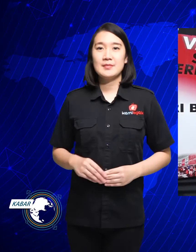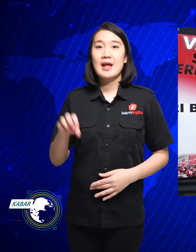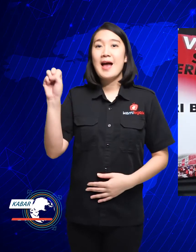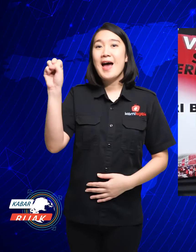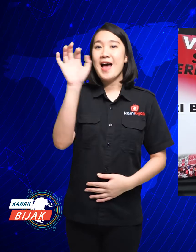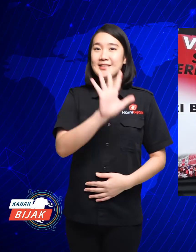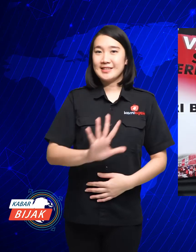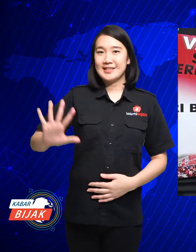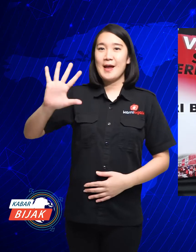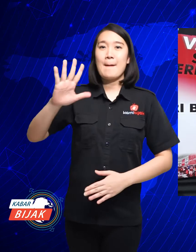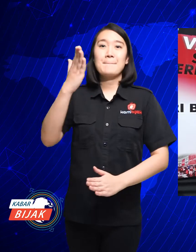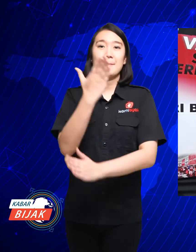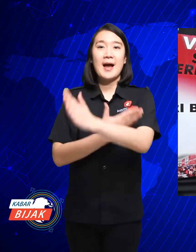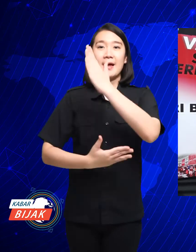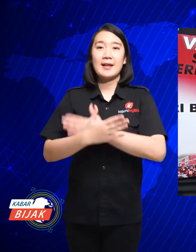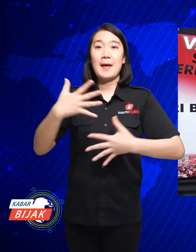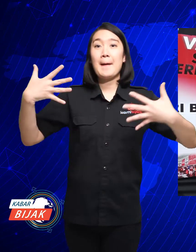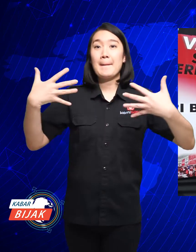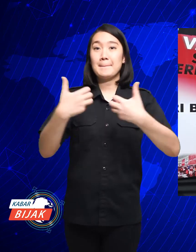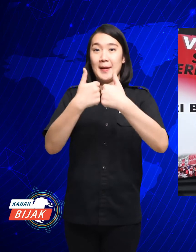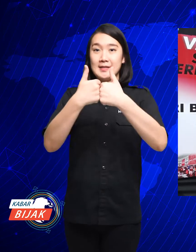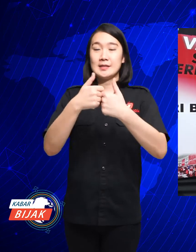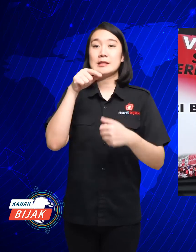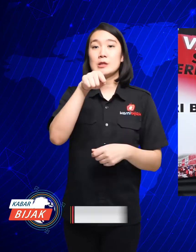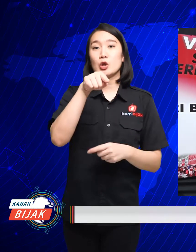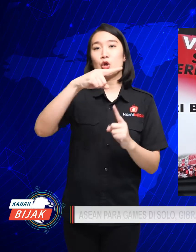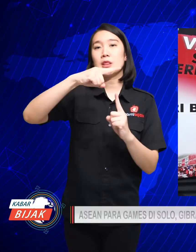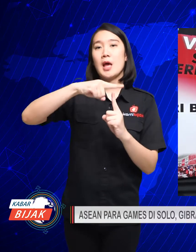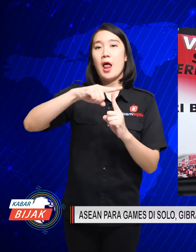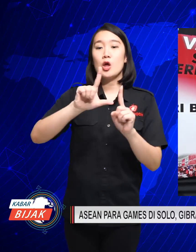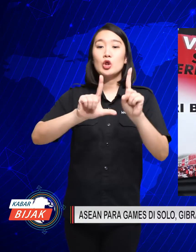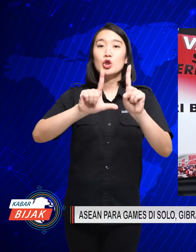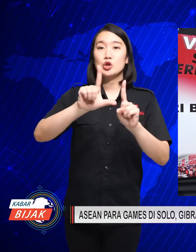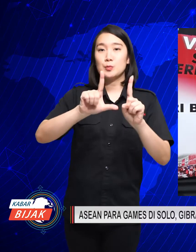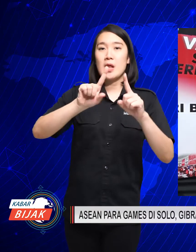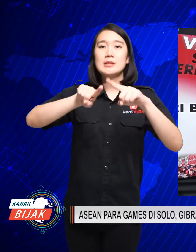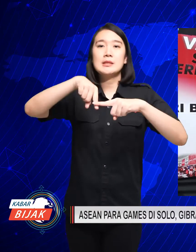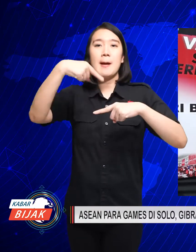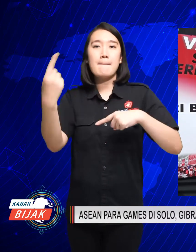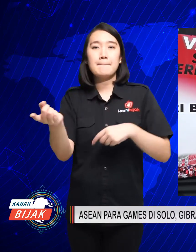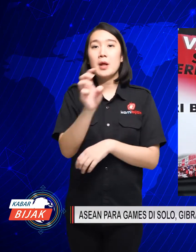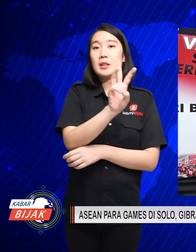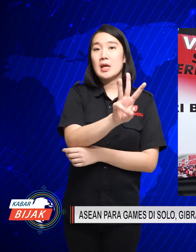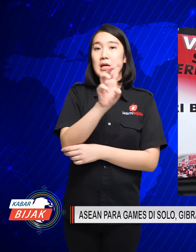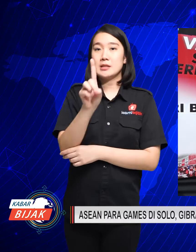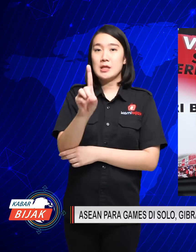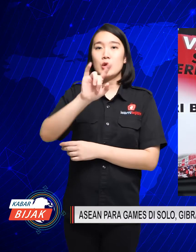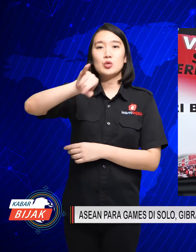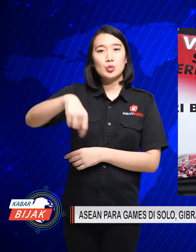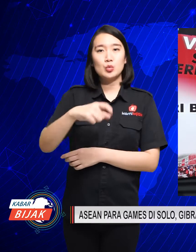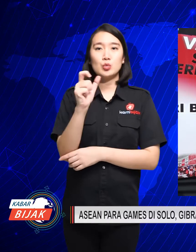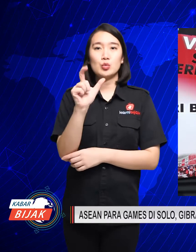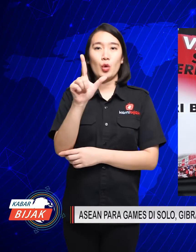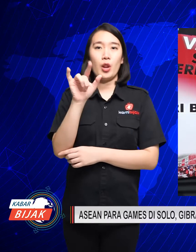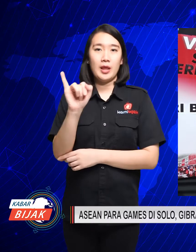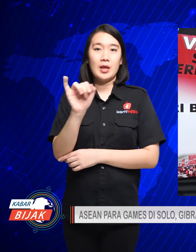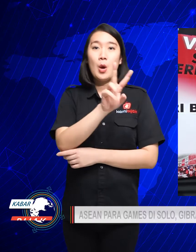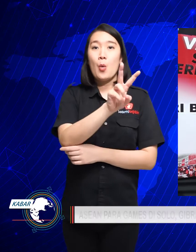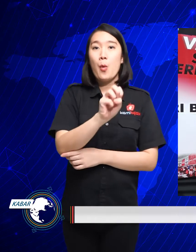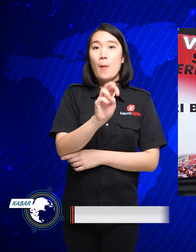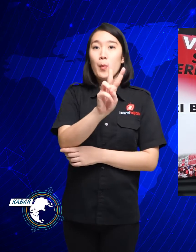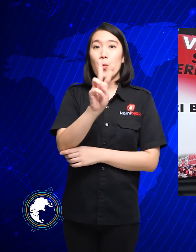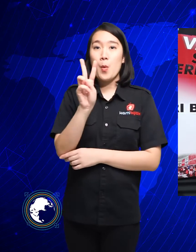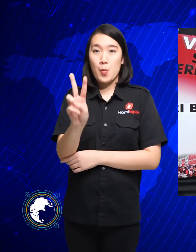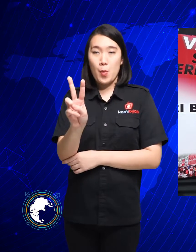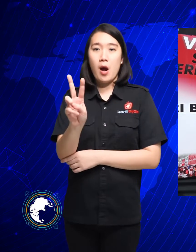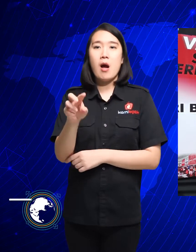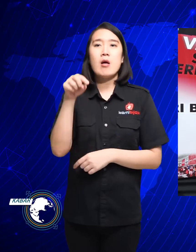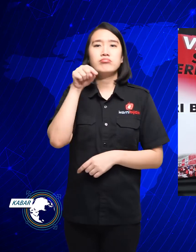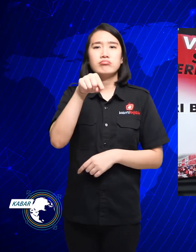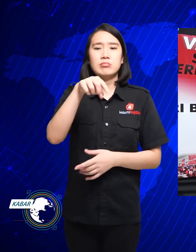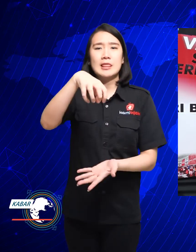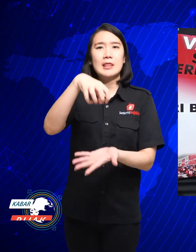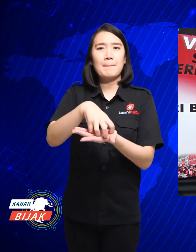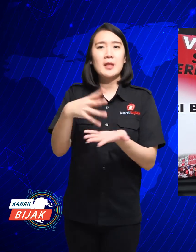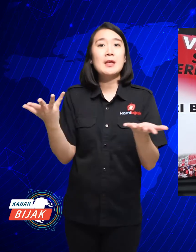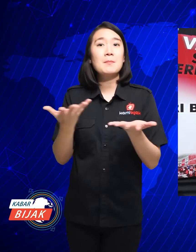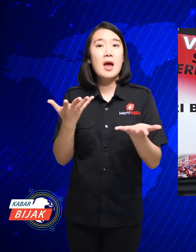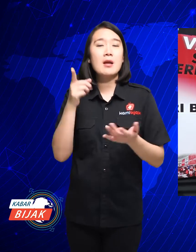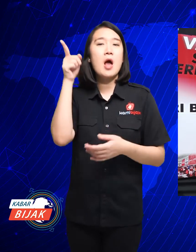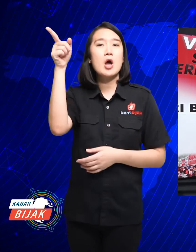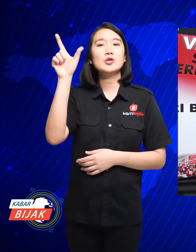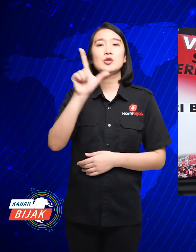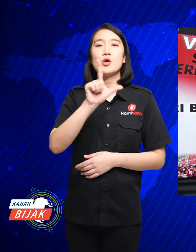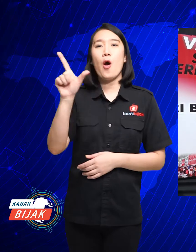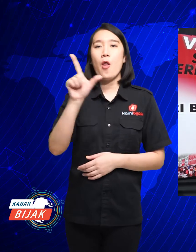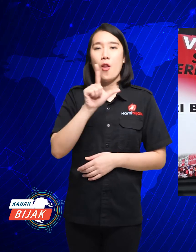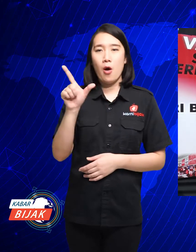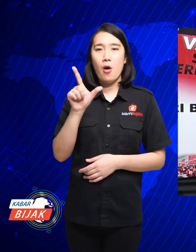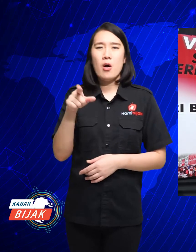The ASEAN Para Games will be held from 17 to 31 July 2022 in Solo.